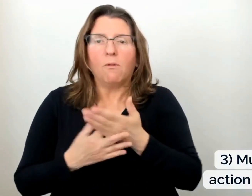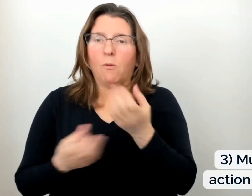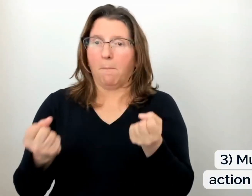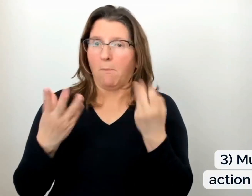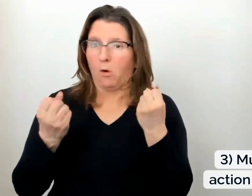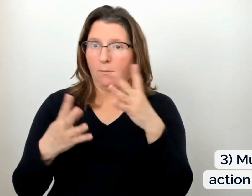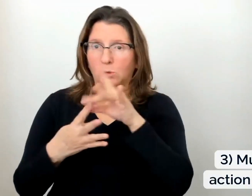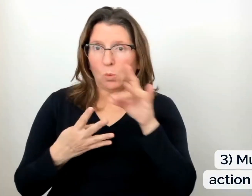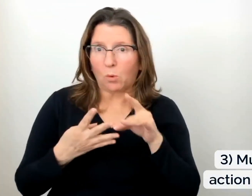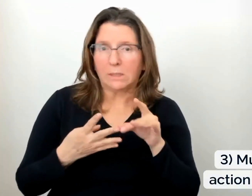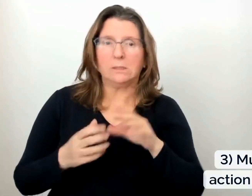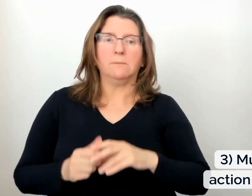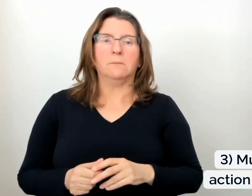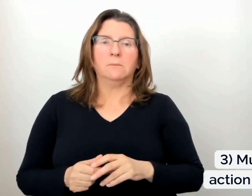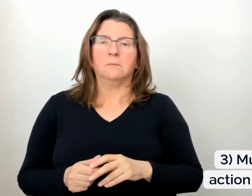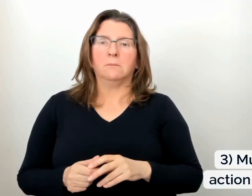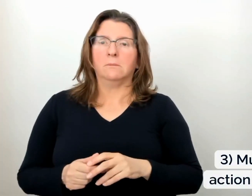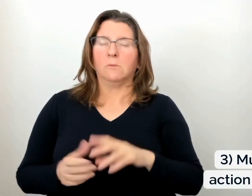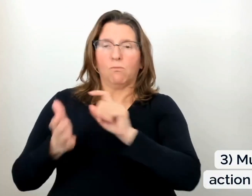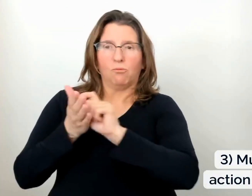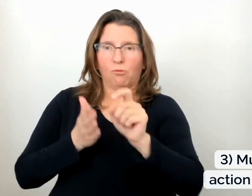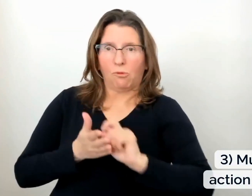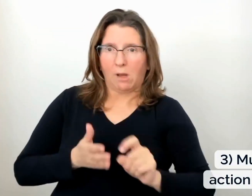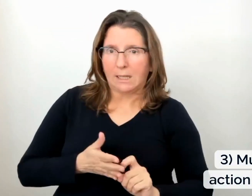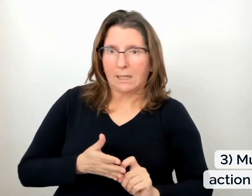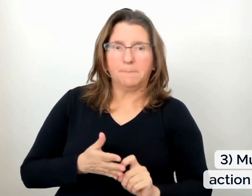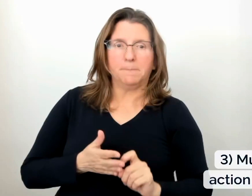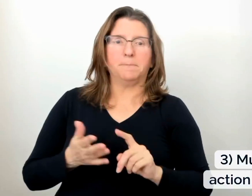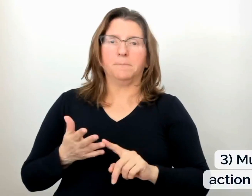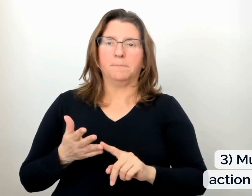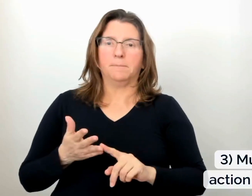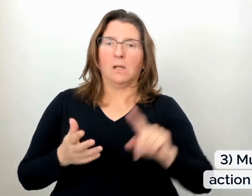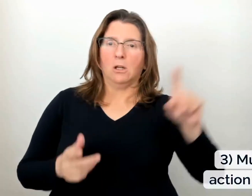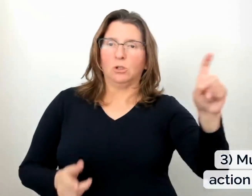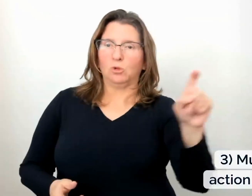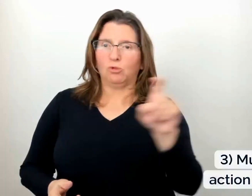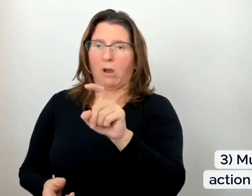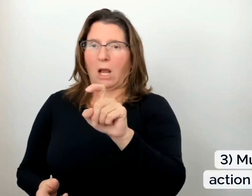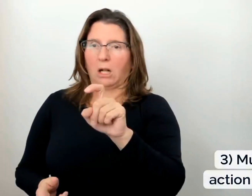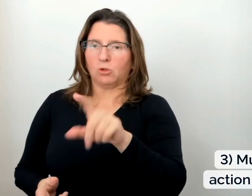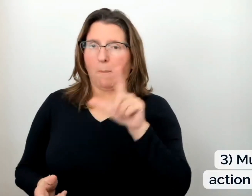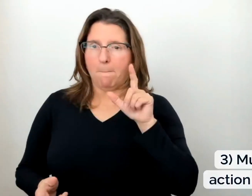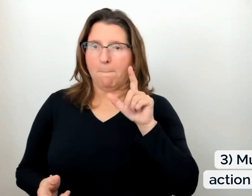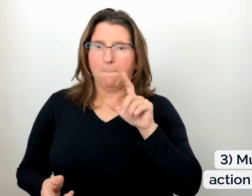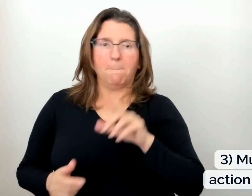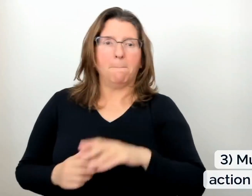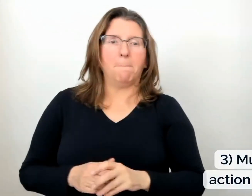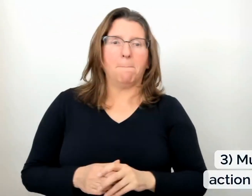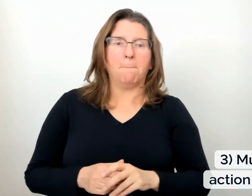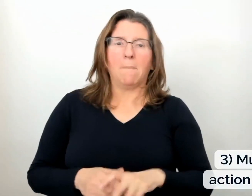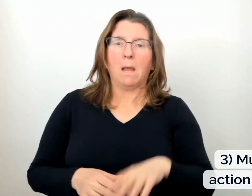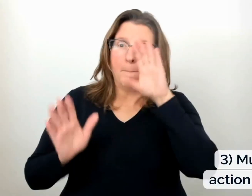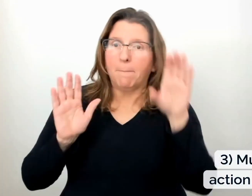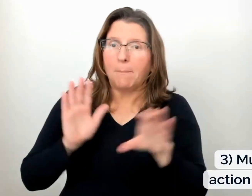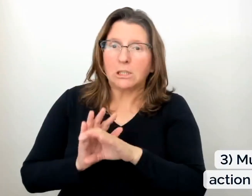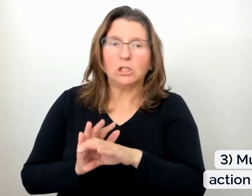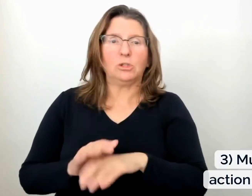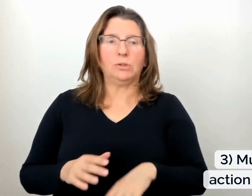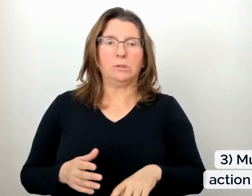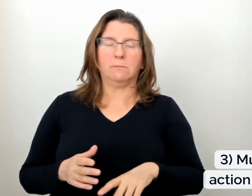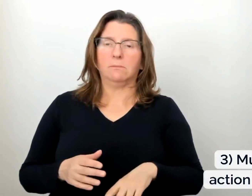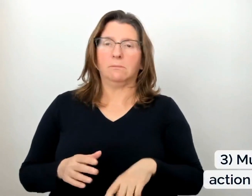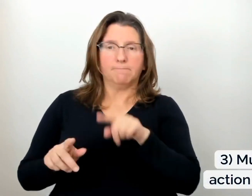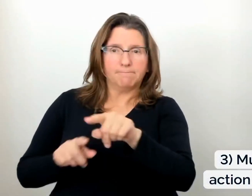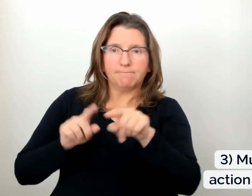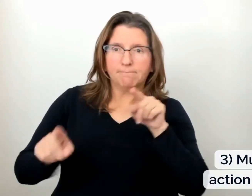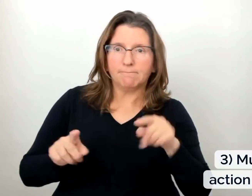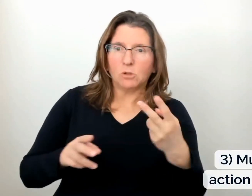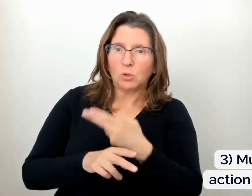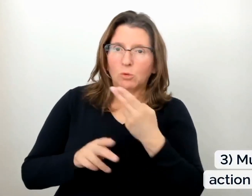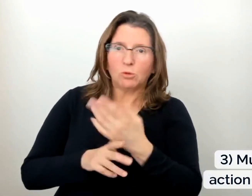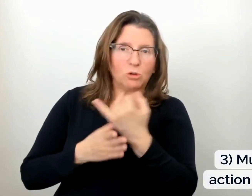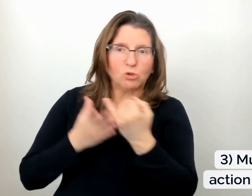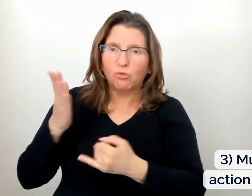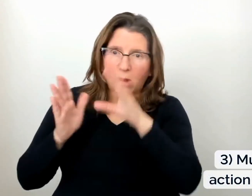Examples include: multiple choice questions, text input, drag and drop exercises, pictures, tactile activities . . .